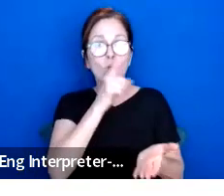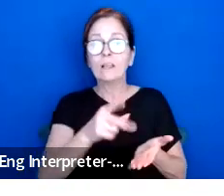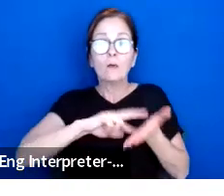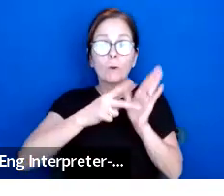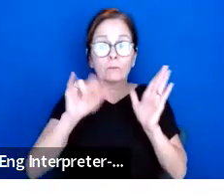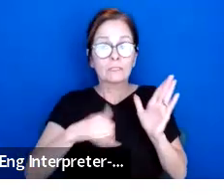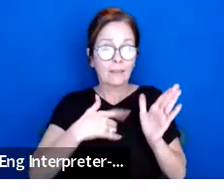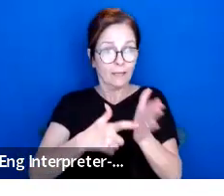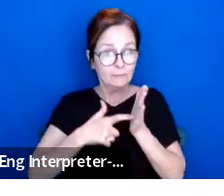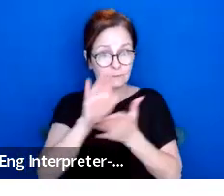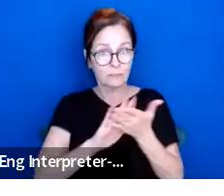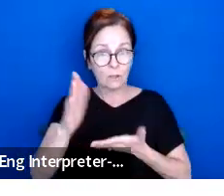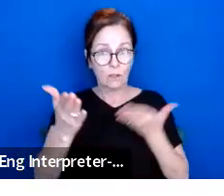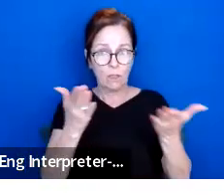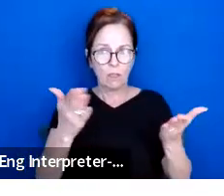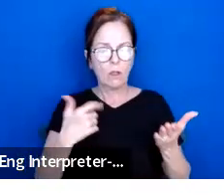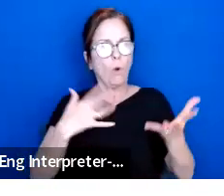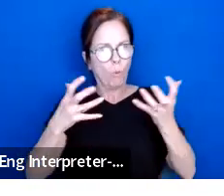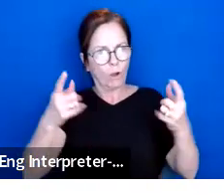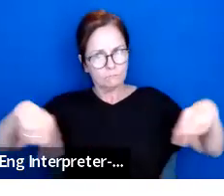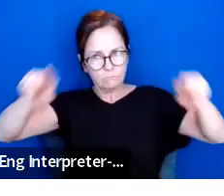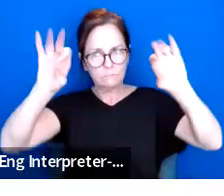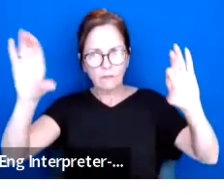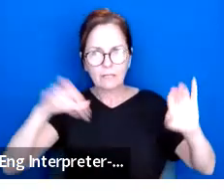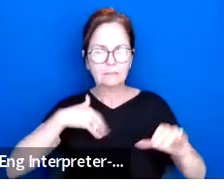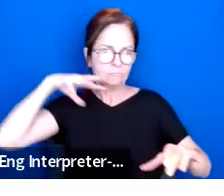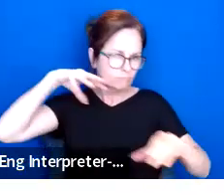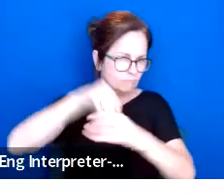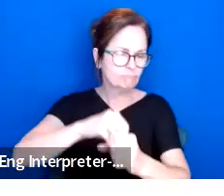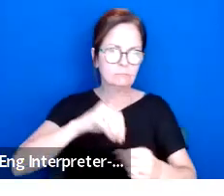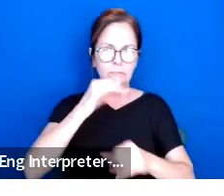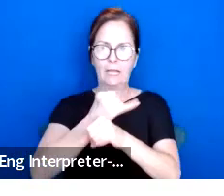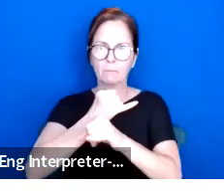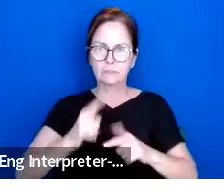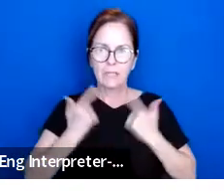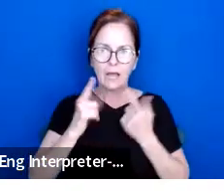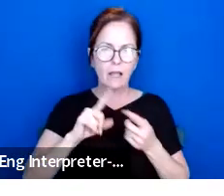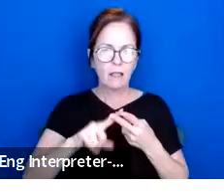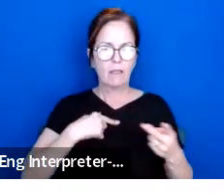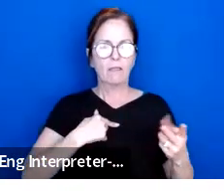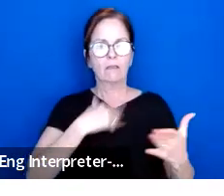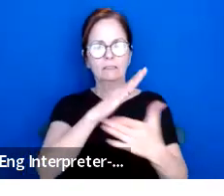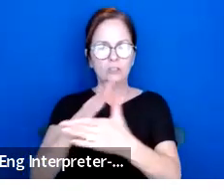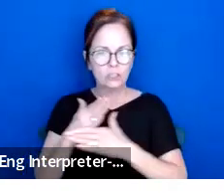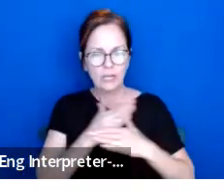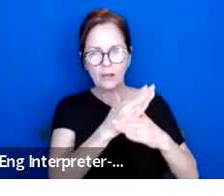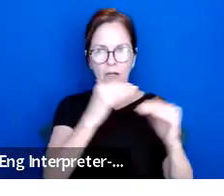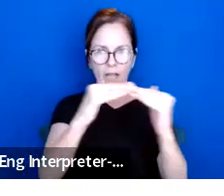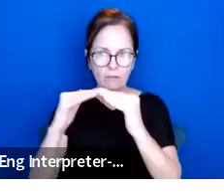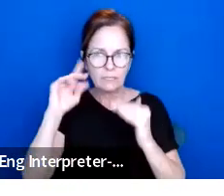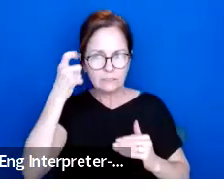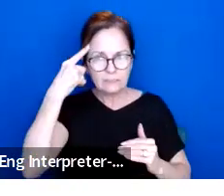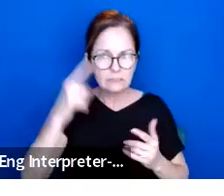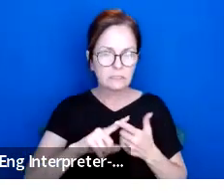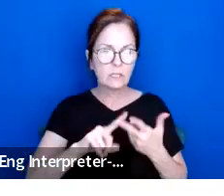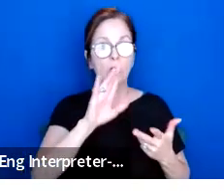In campus life. Shared governance. That you used your faculty voice for the power of good.